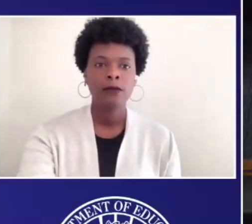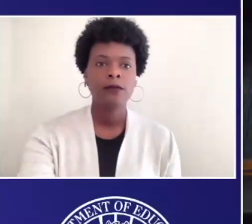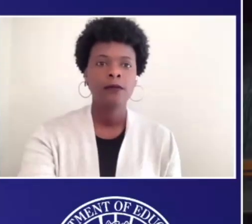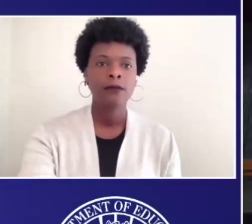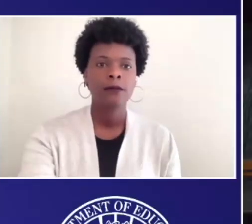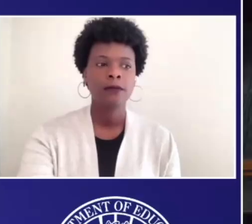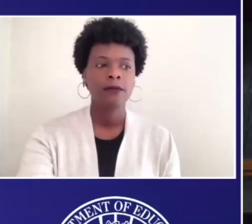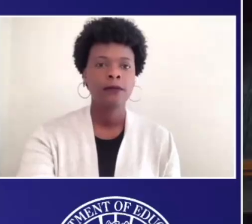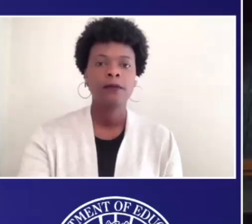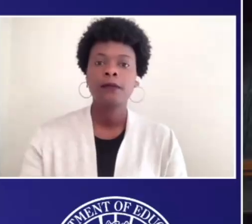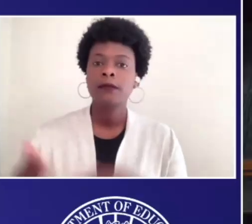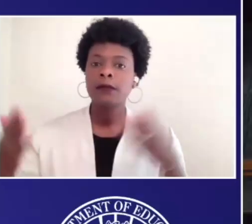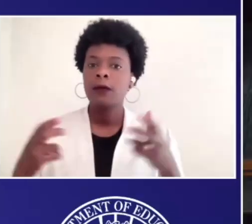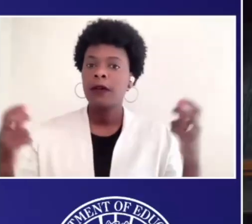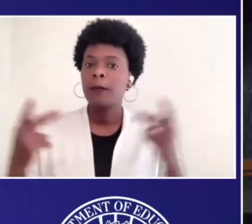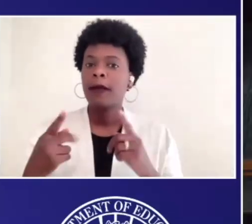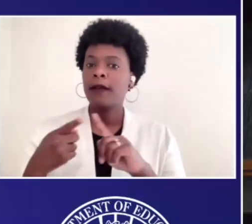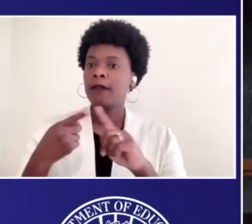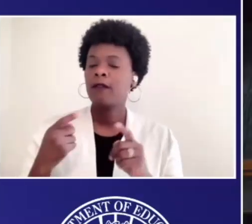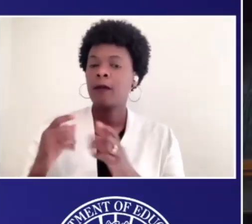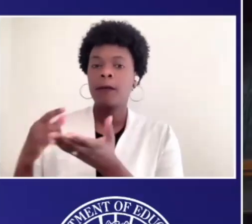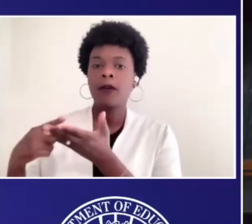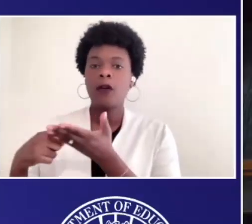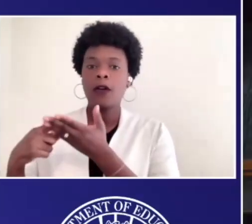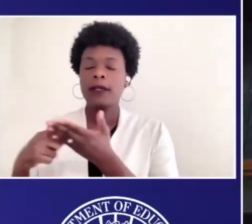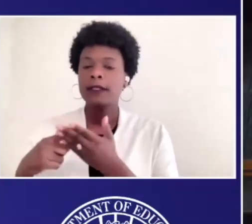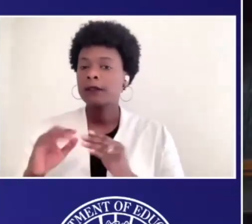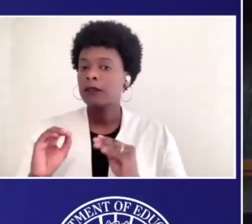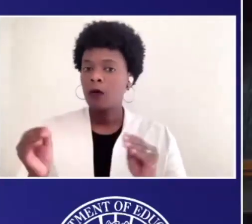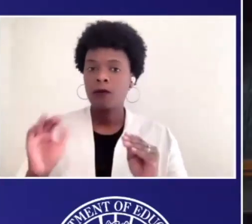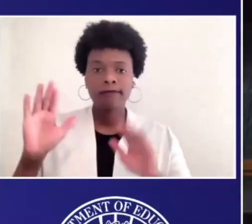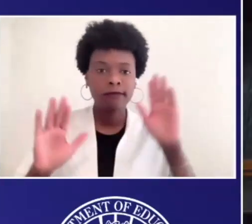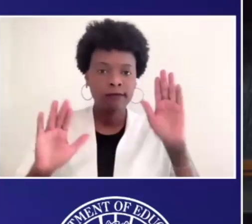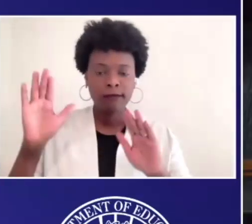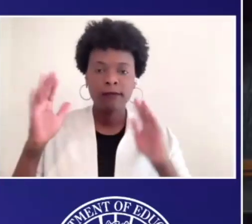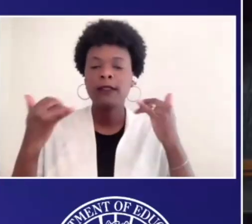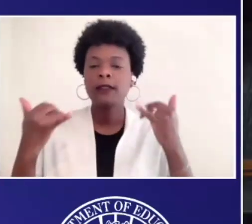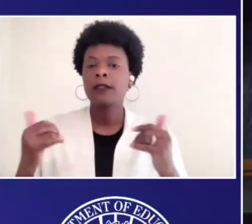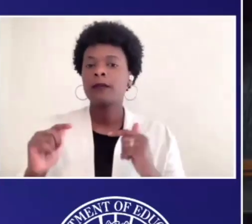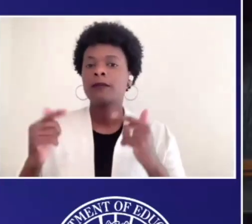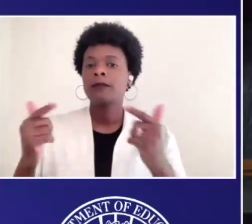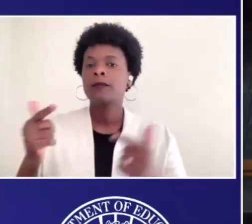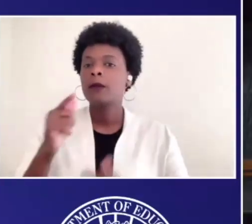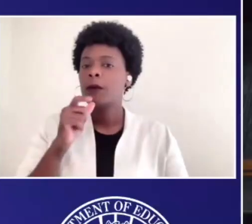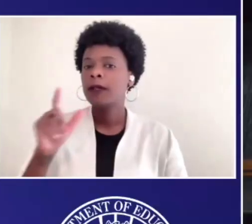Welcome back from caucus, everyone. Seeing no cards up at this time, I'm going to turn it over first to Tamy from the Department.